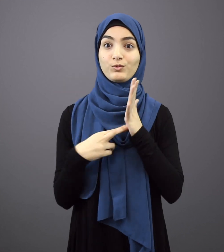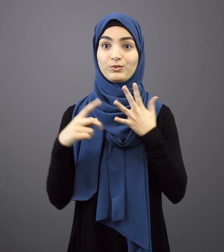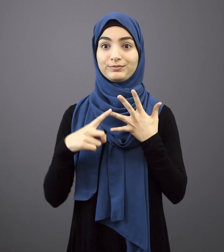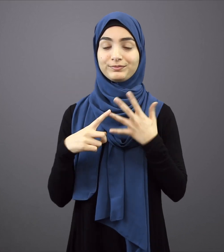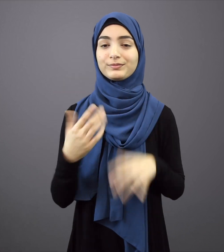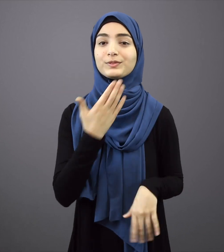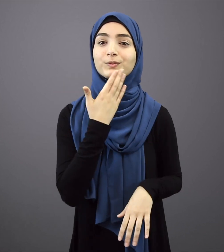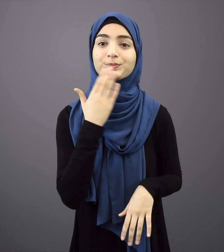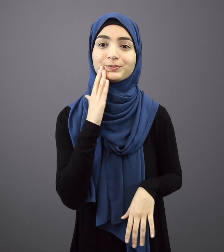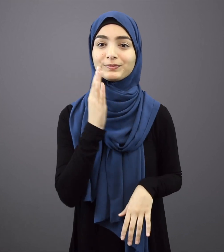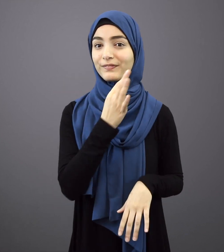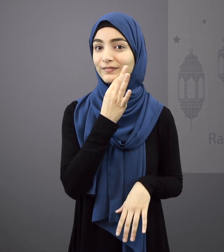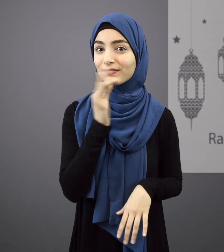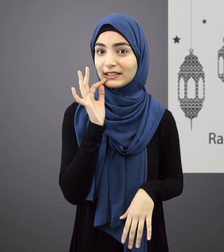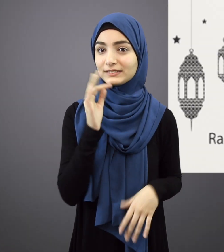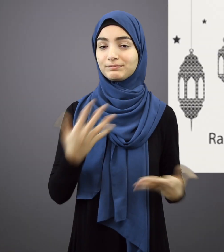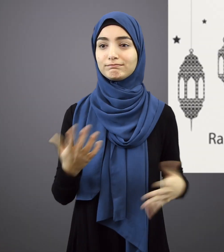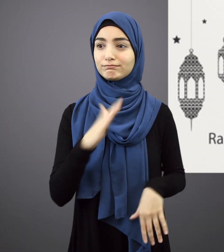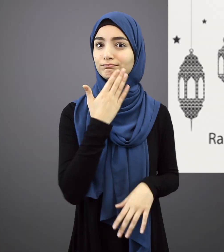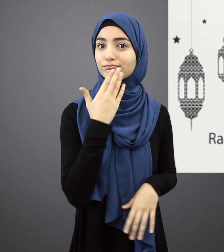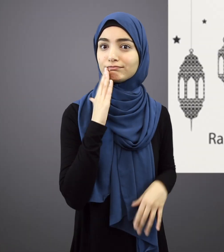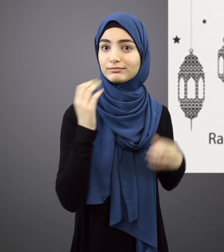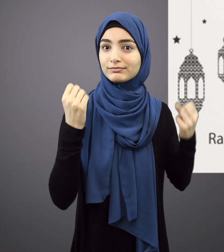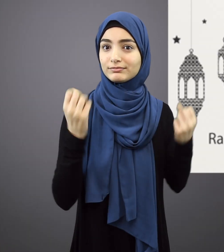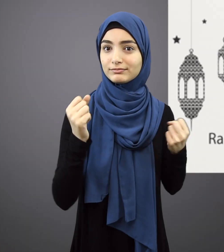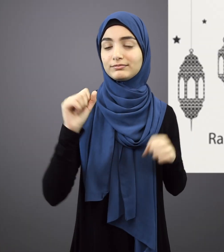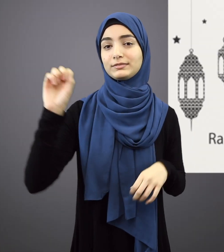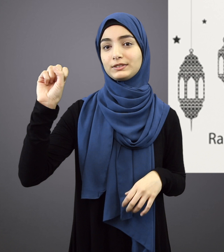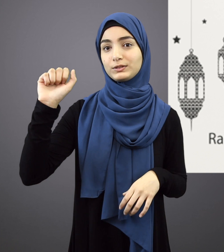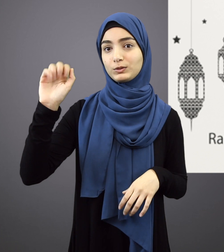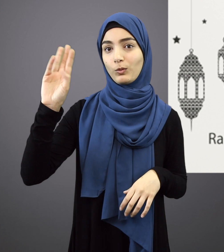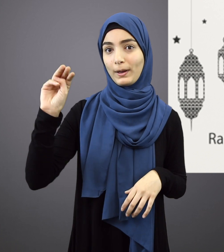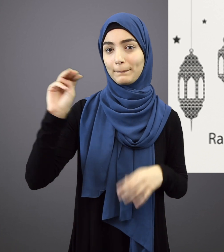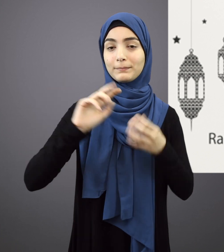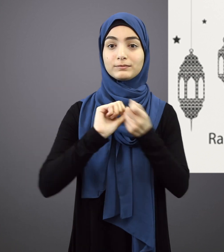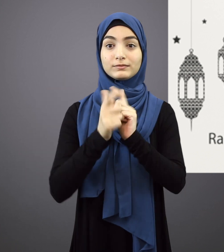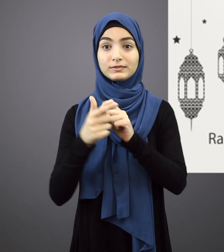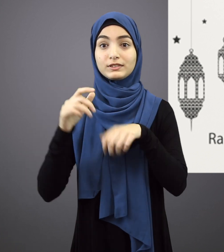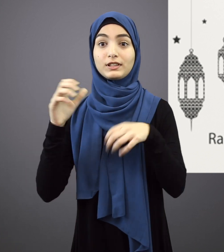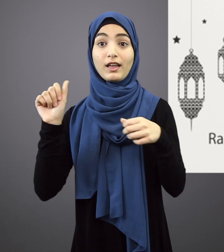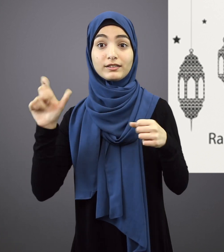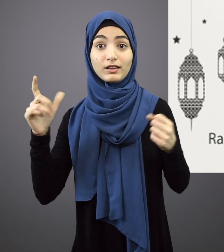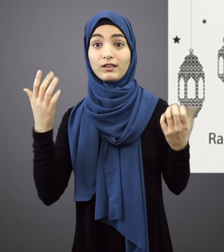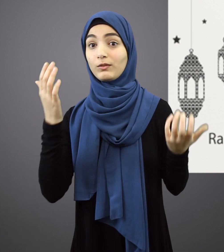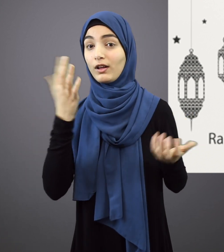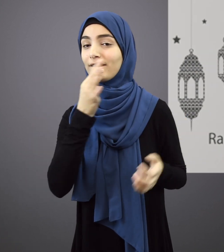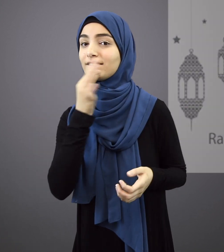Now the fourth pillar is sawm or fasting (in English/ASL)